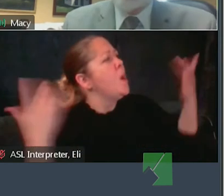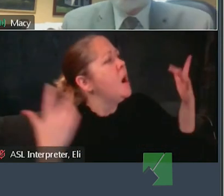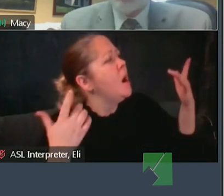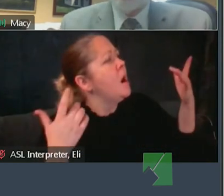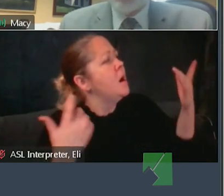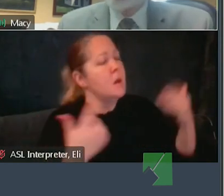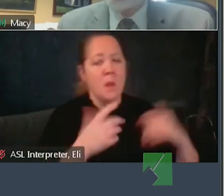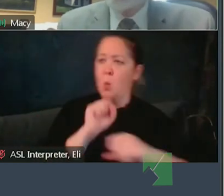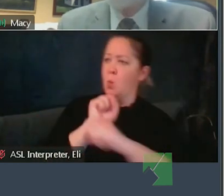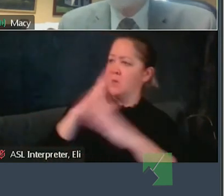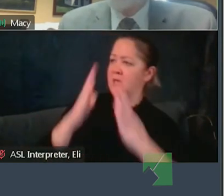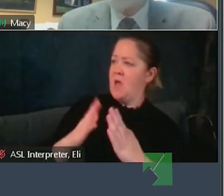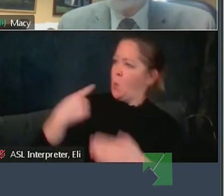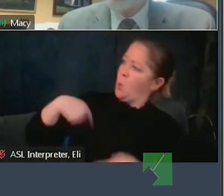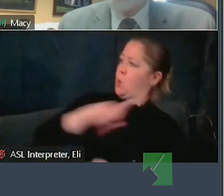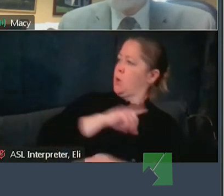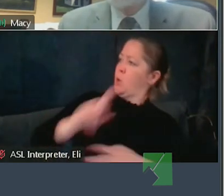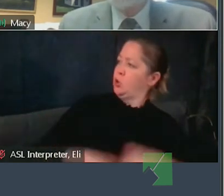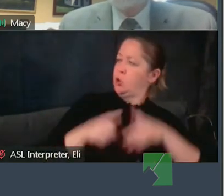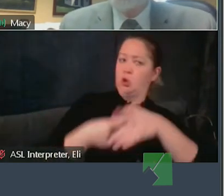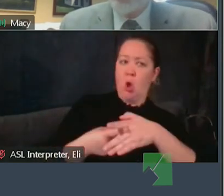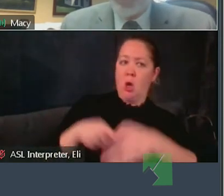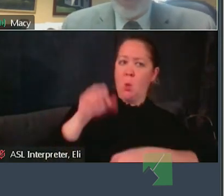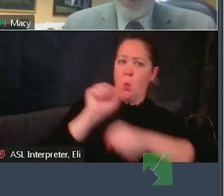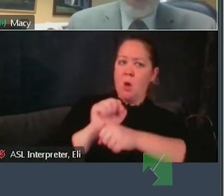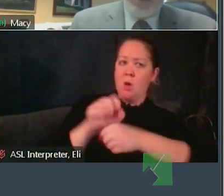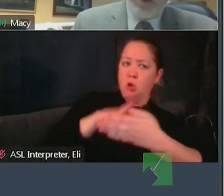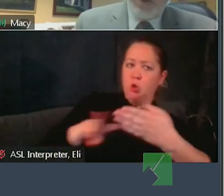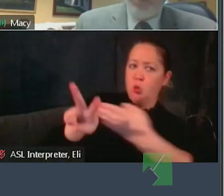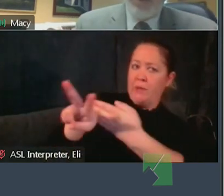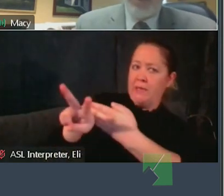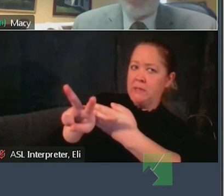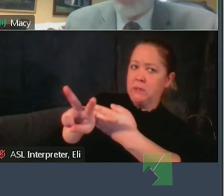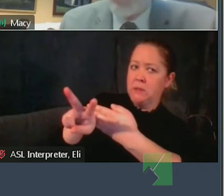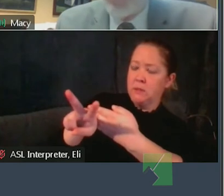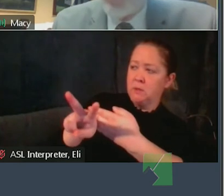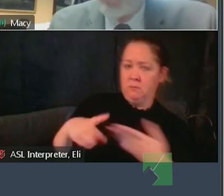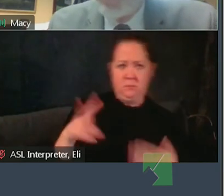the fact we're going to start work in two weeks. Well.